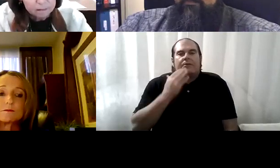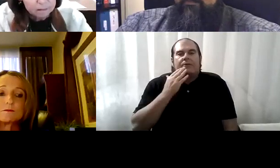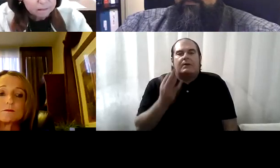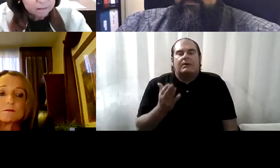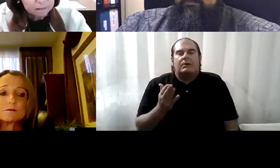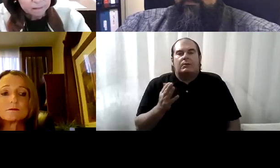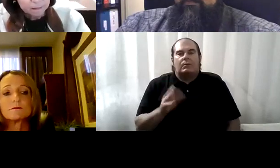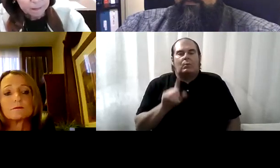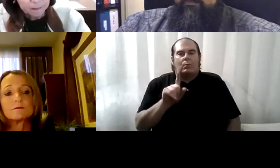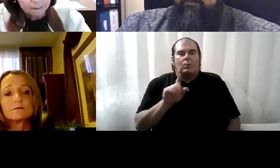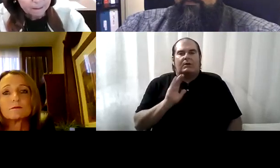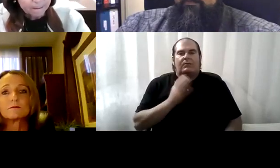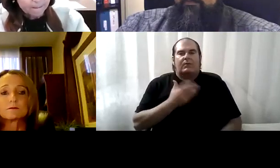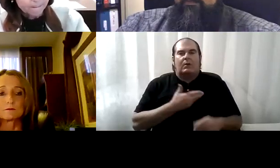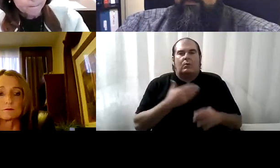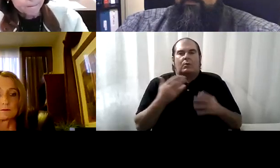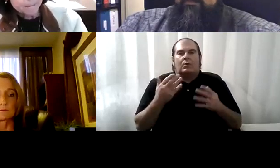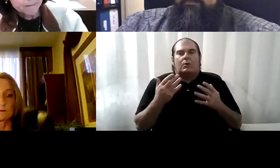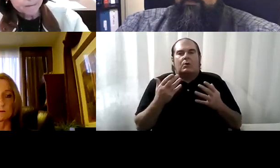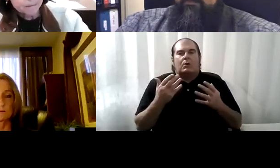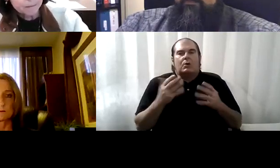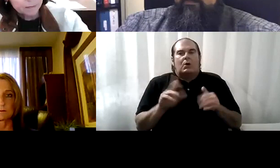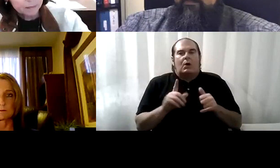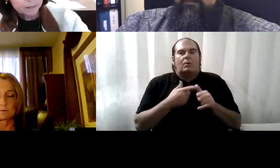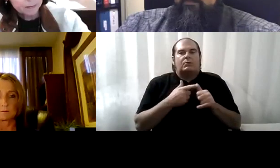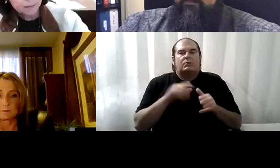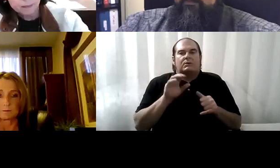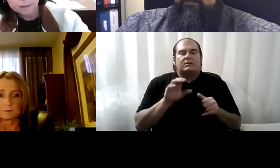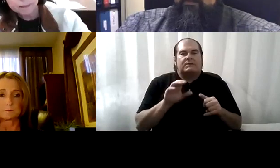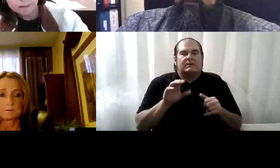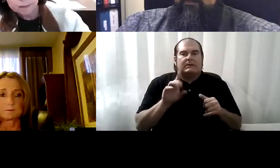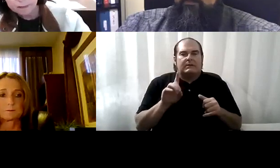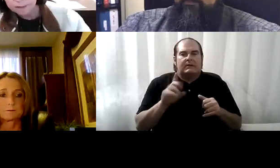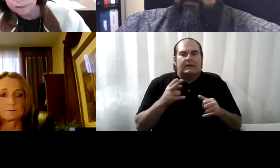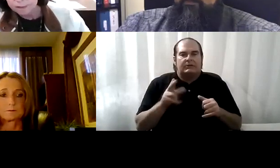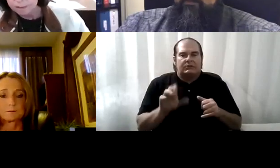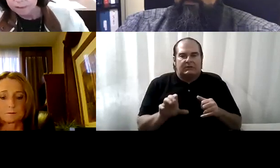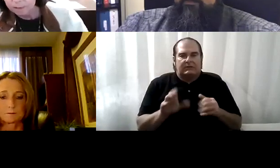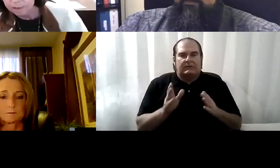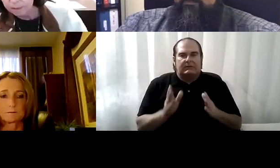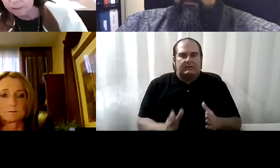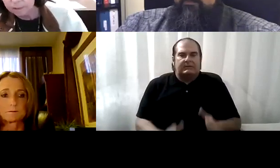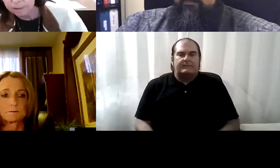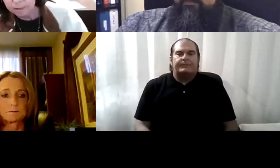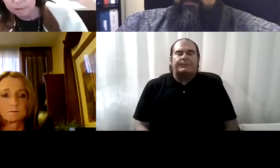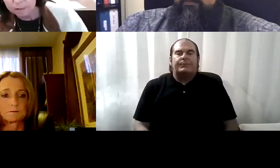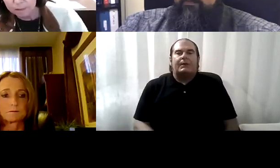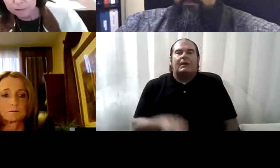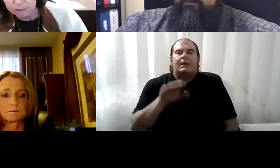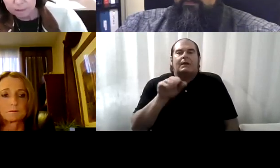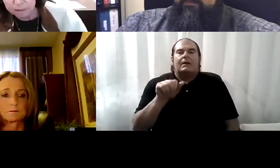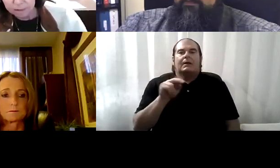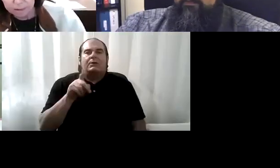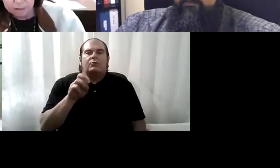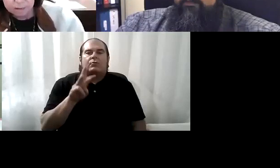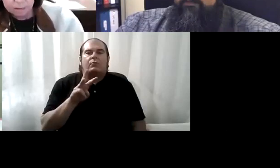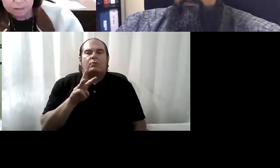As one of our kind of original CCBHCs, Andrew, what are some of the benefits that you've